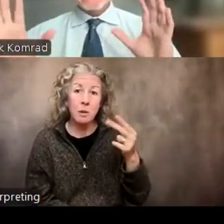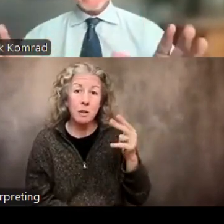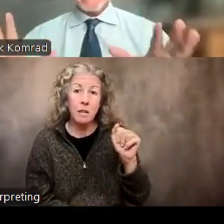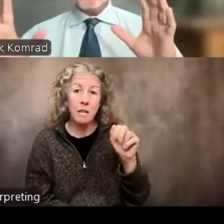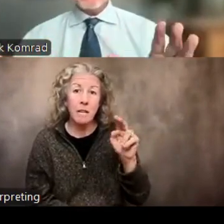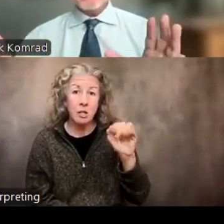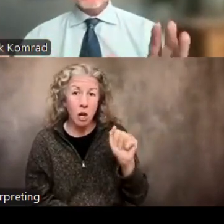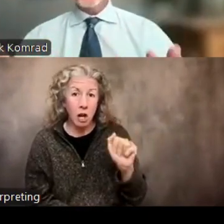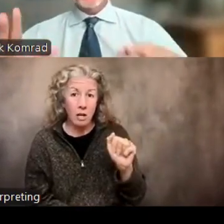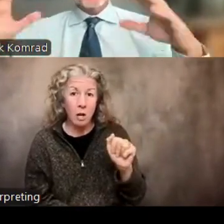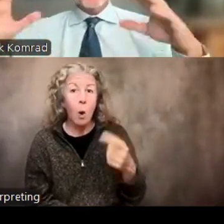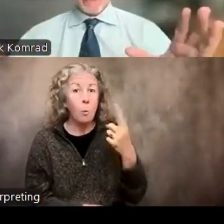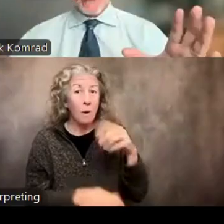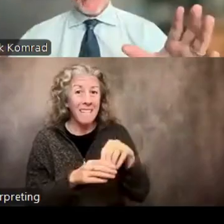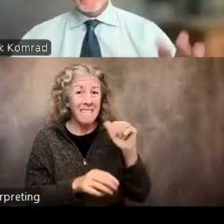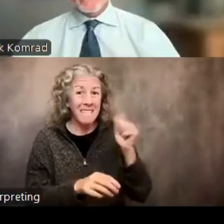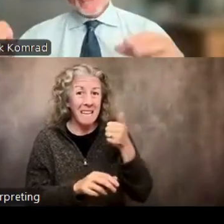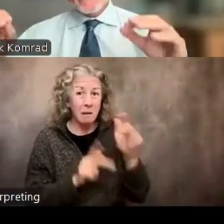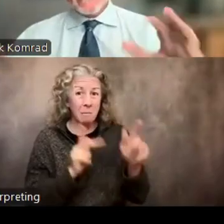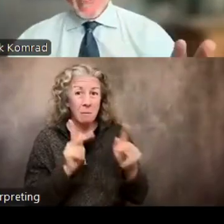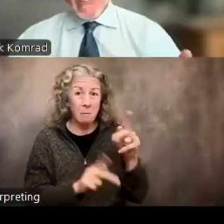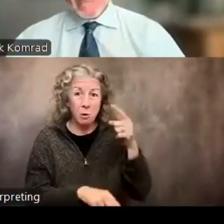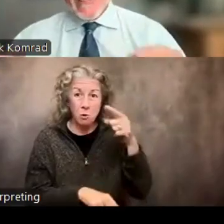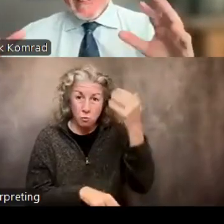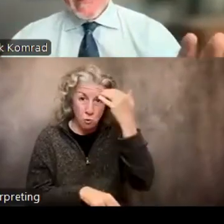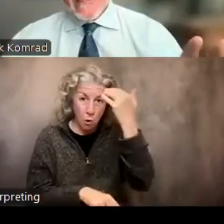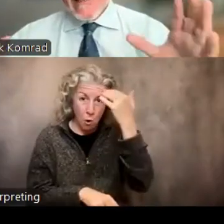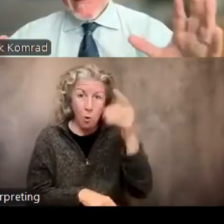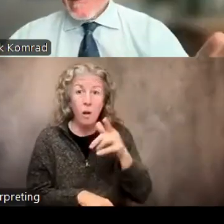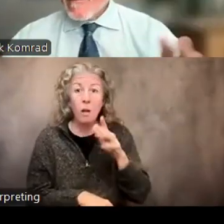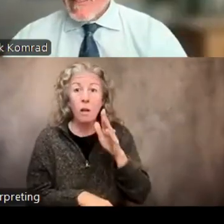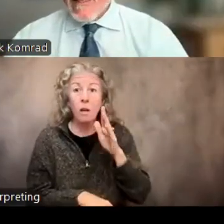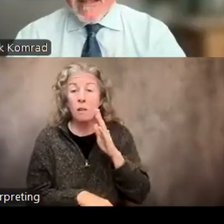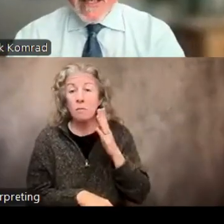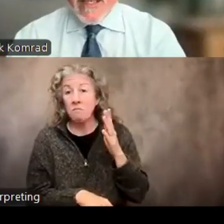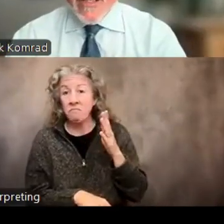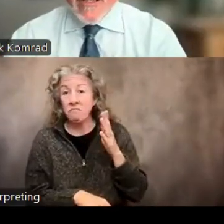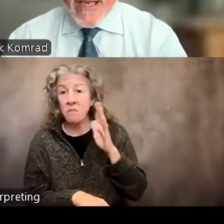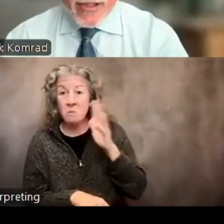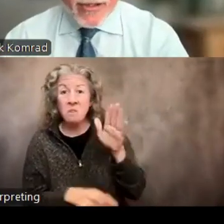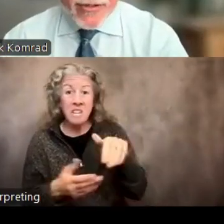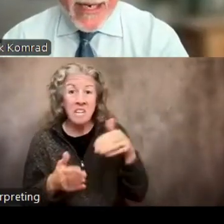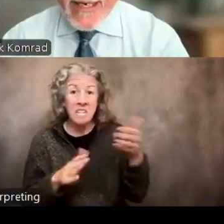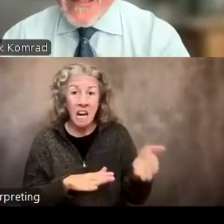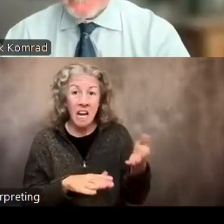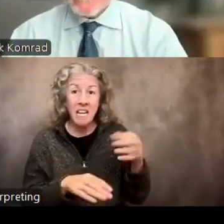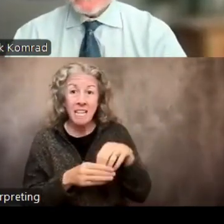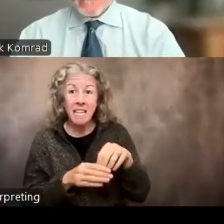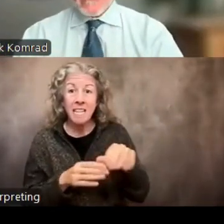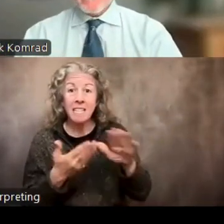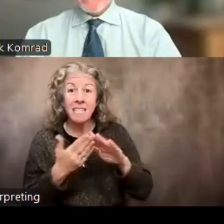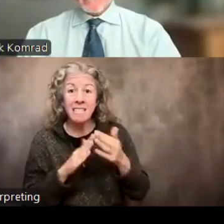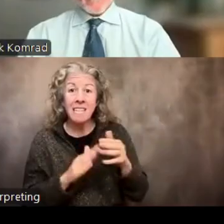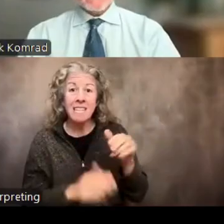10 people you know who died in cities like Utrecht die because